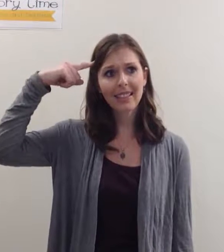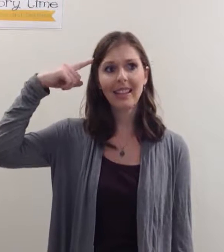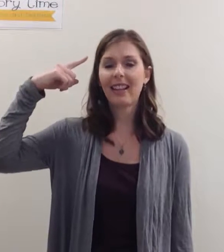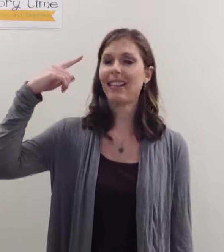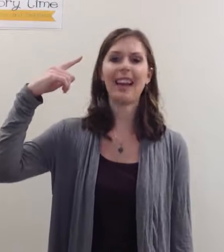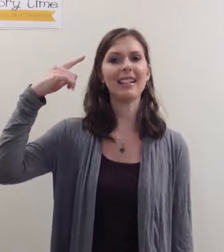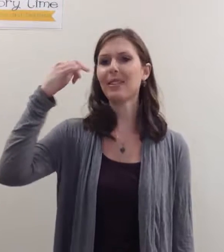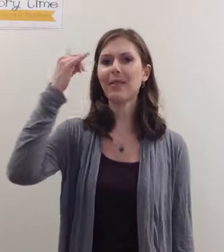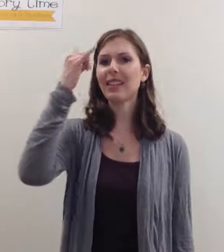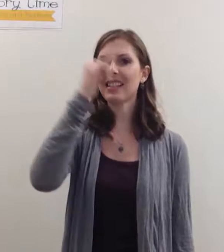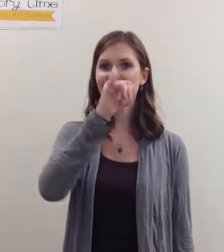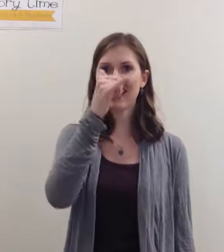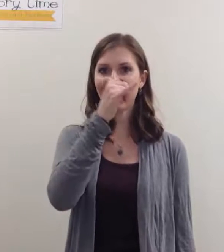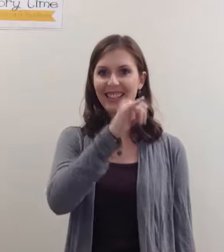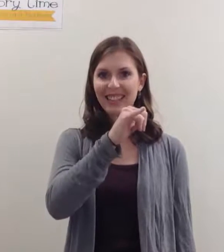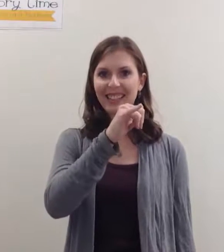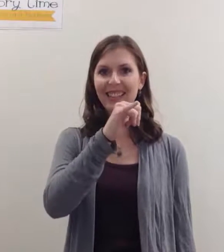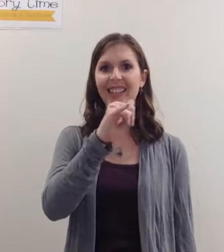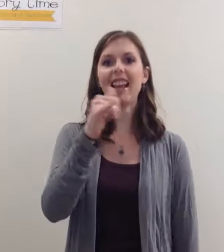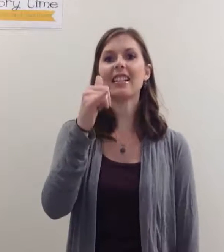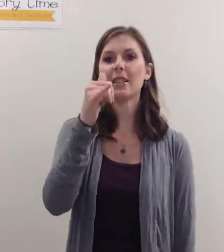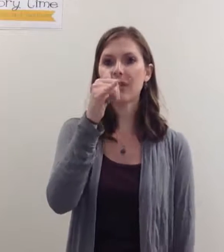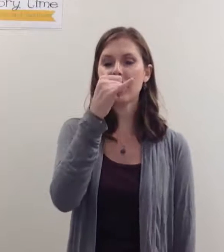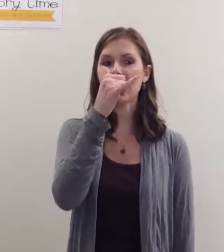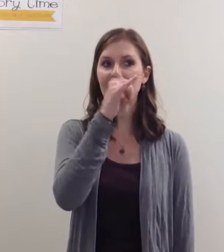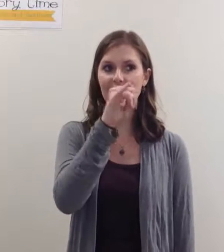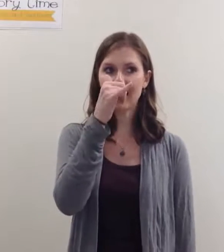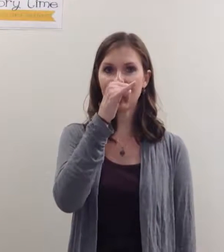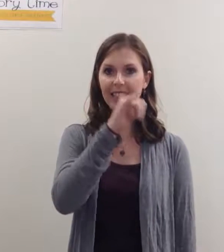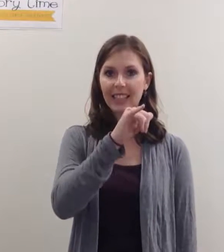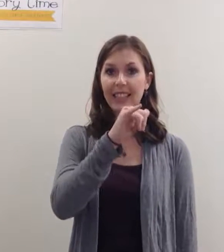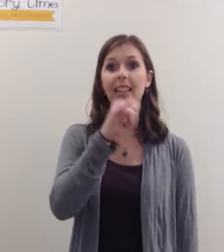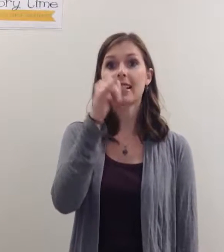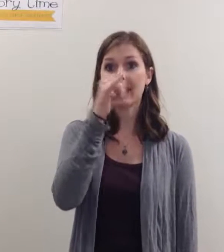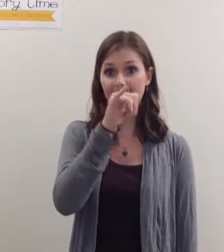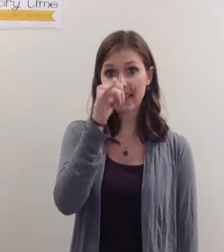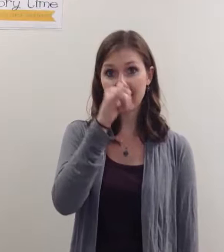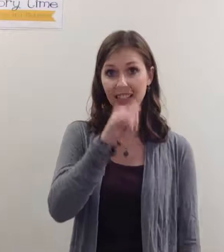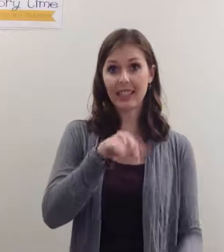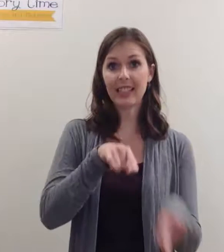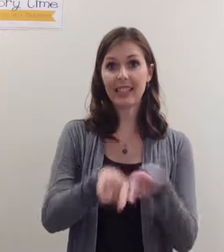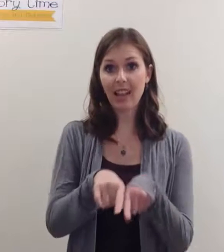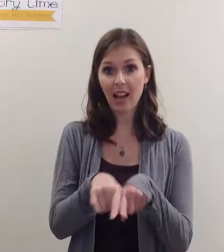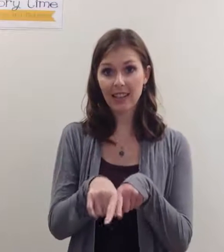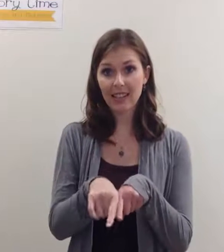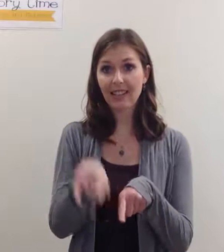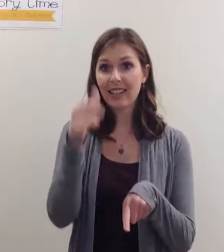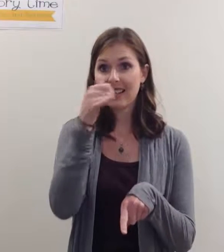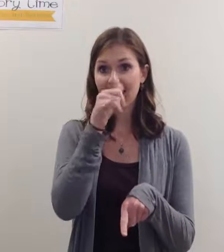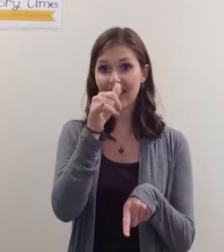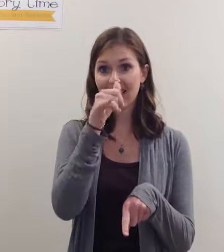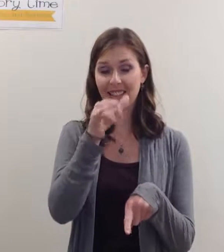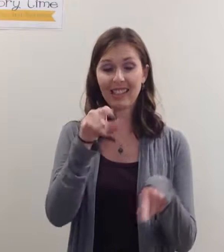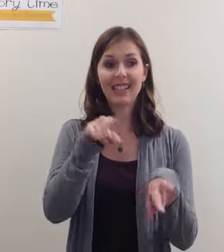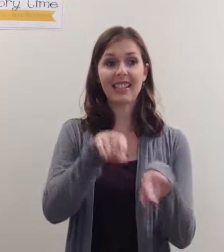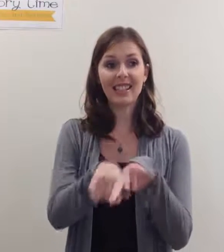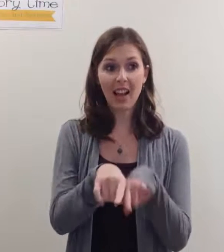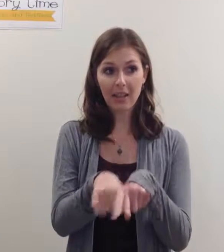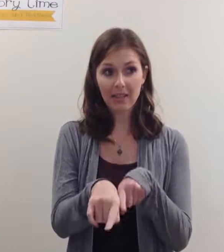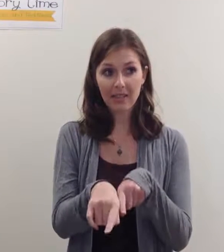That is very silly, that is very silly Silly SOCKS! Silly SOCKS!